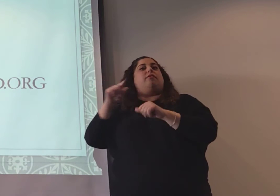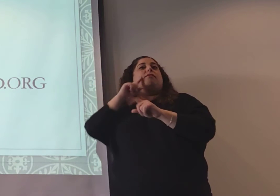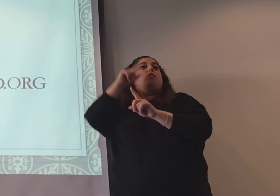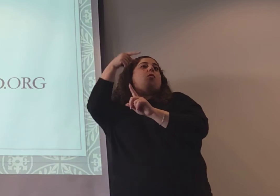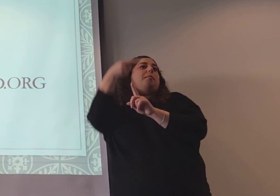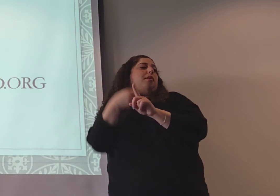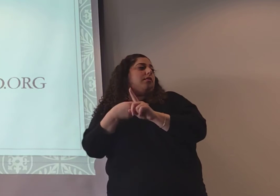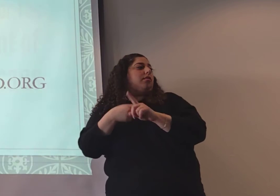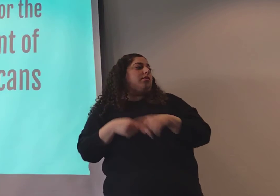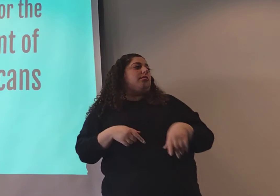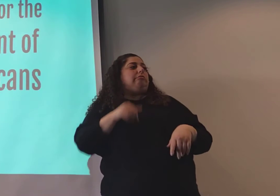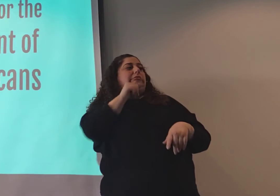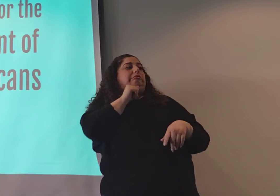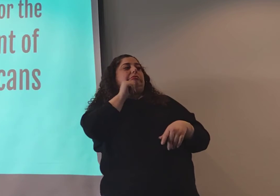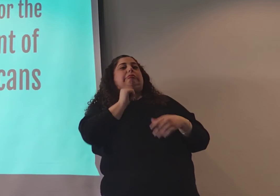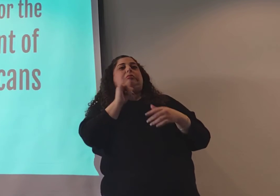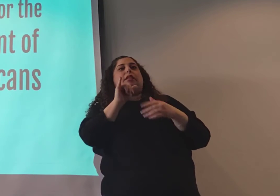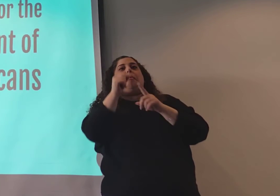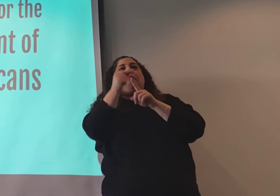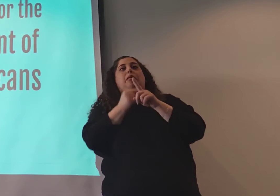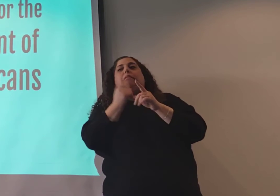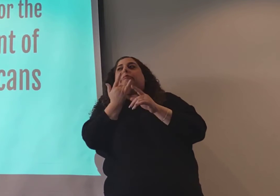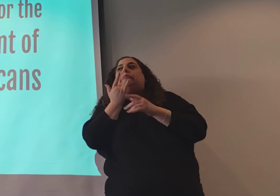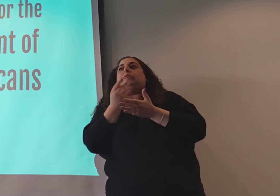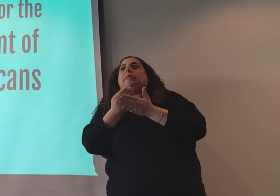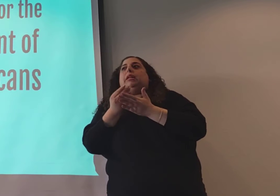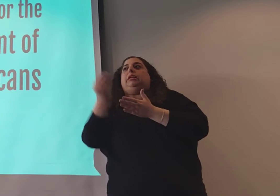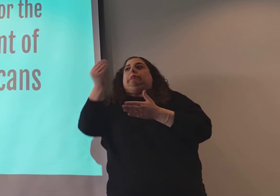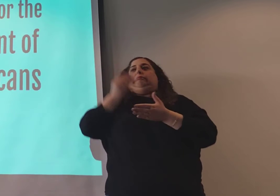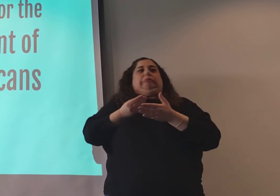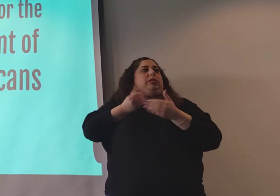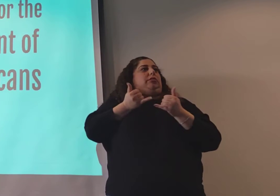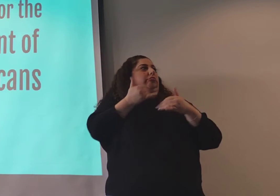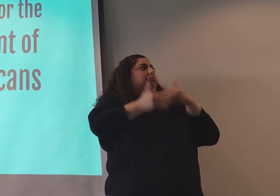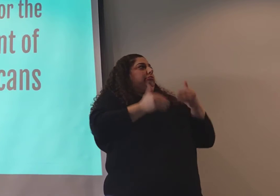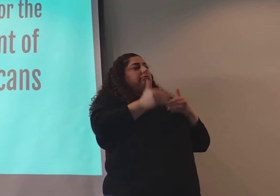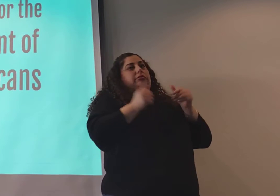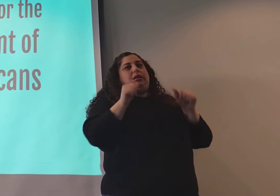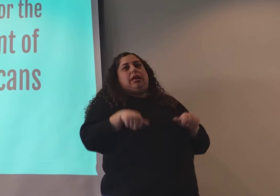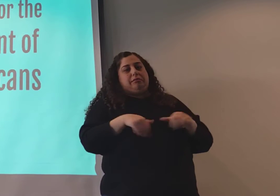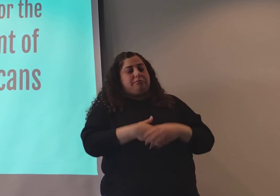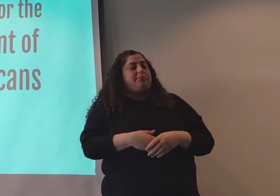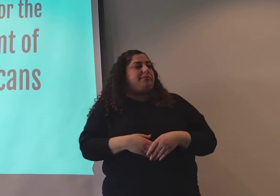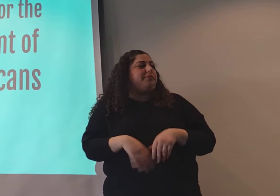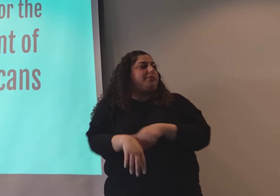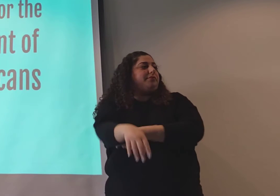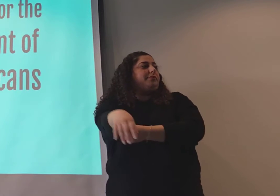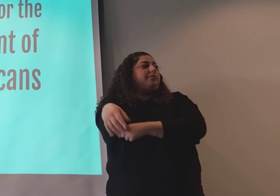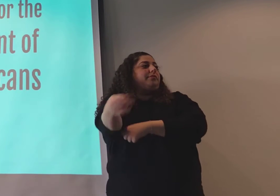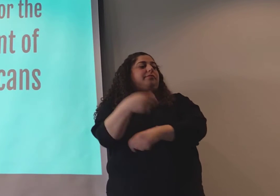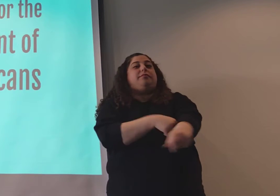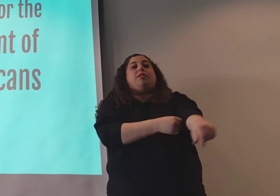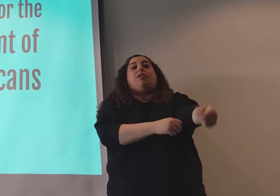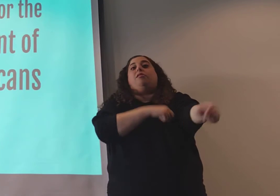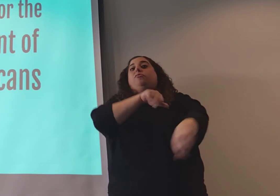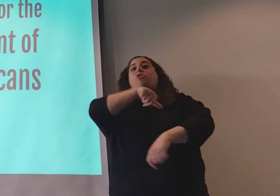through that month. Another great resource is the Partnership for the Advancement of New Americans, otherwise